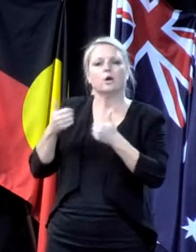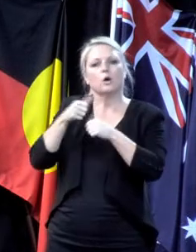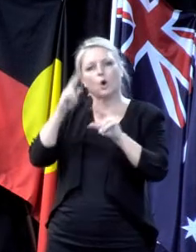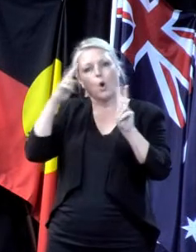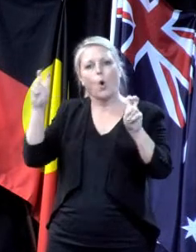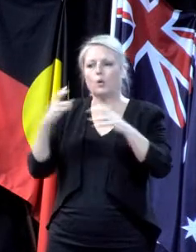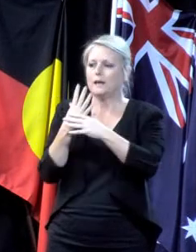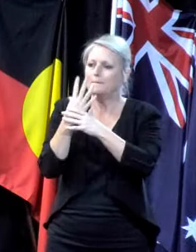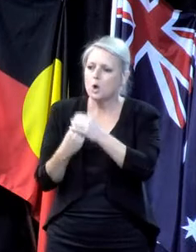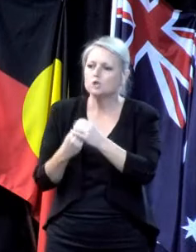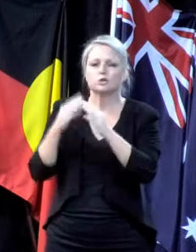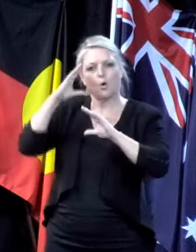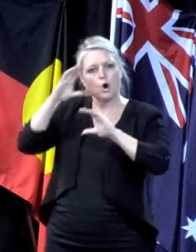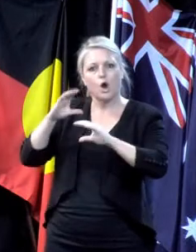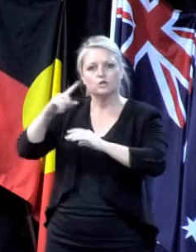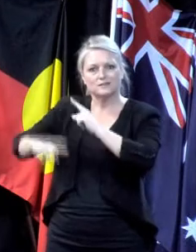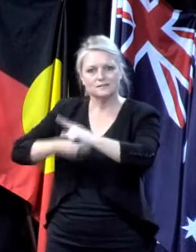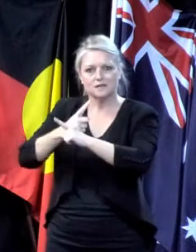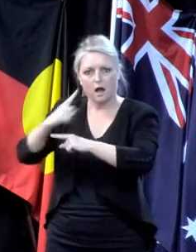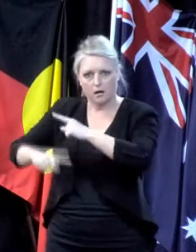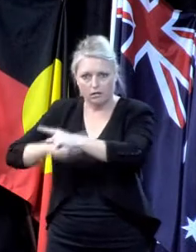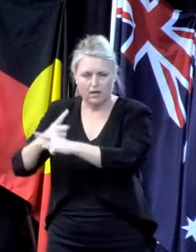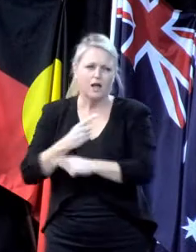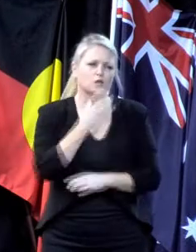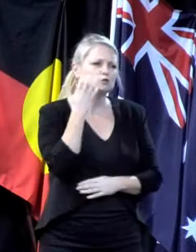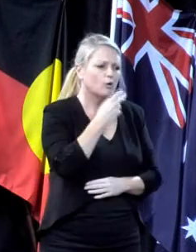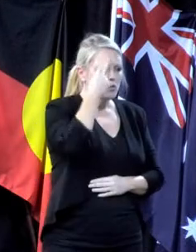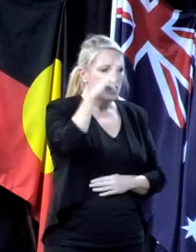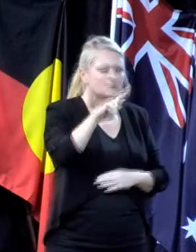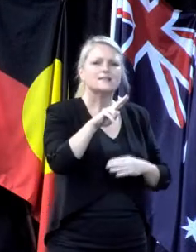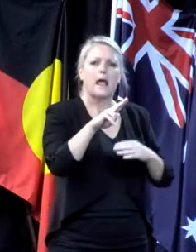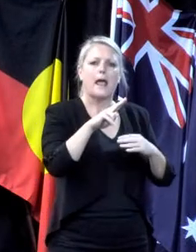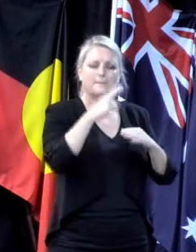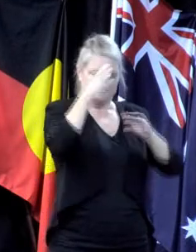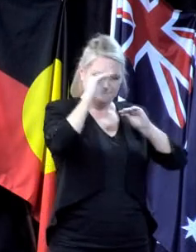I think I misheard you. Which framework? Pedagogical framework.